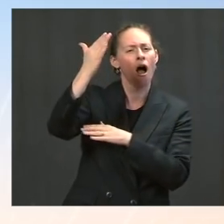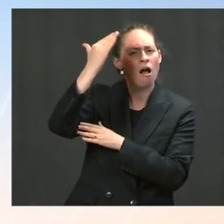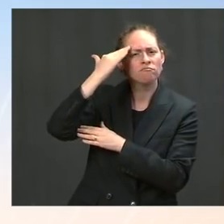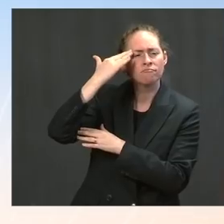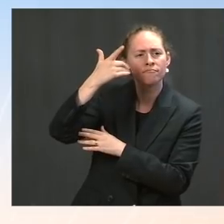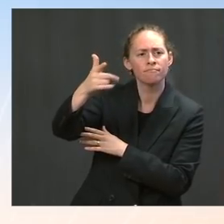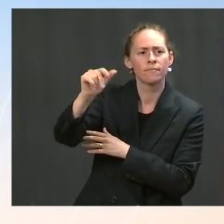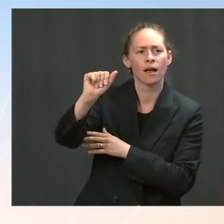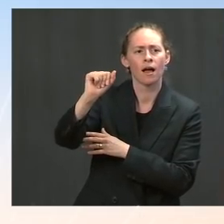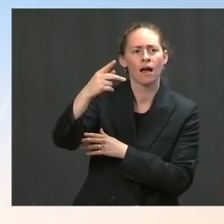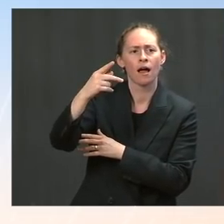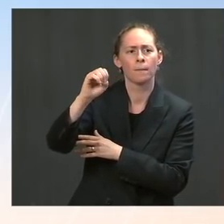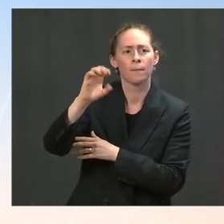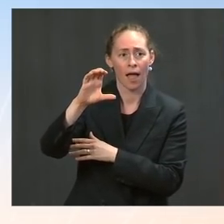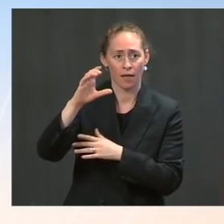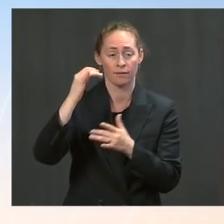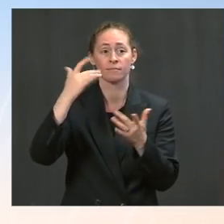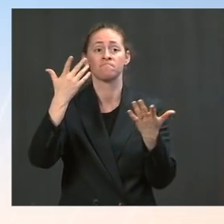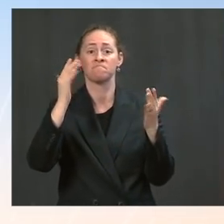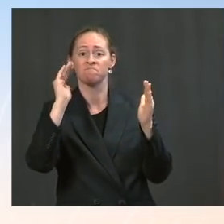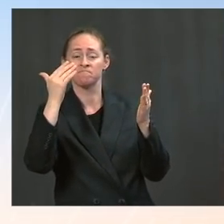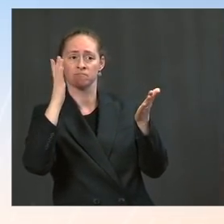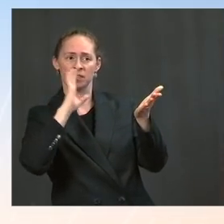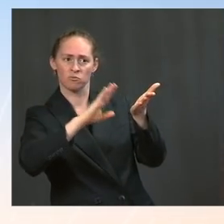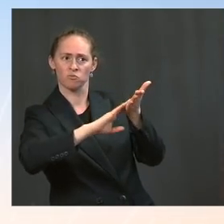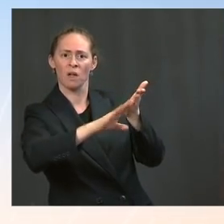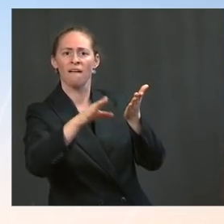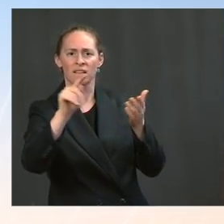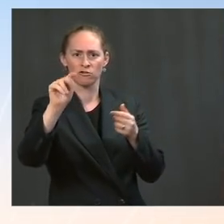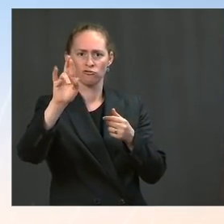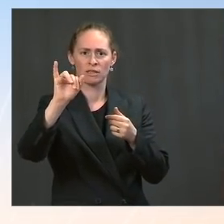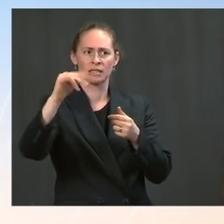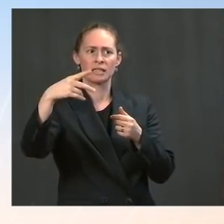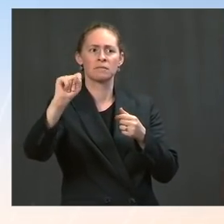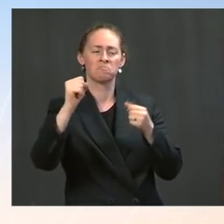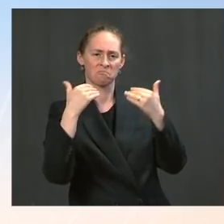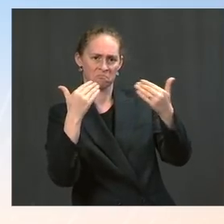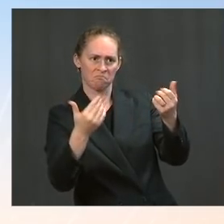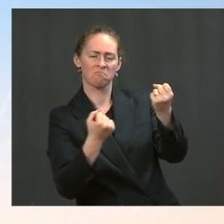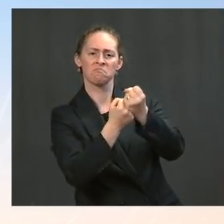Was there pressure from APEC member countries to have the U.S. put more diplomatic pressures